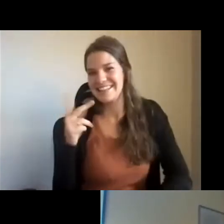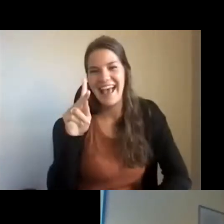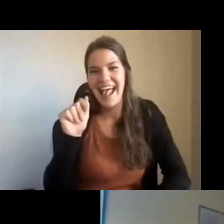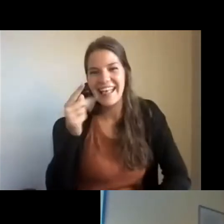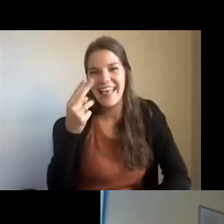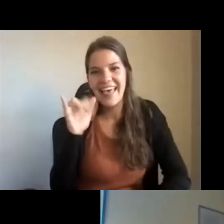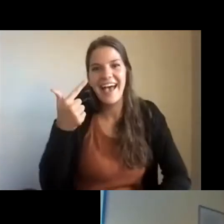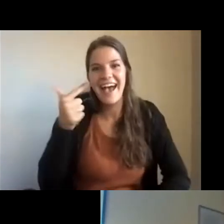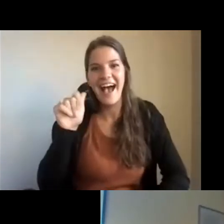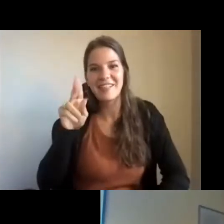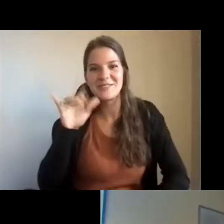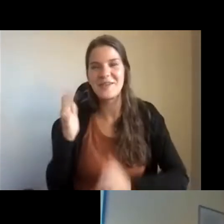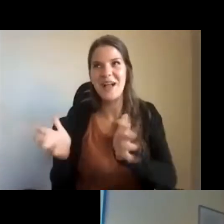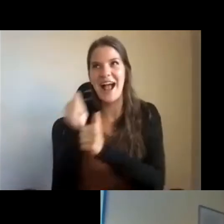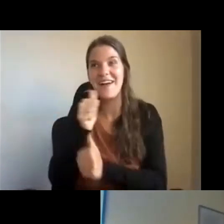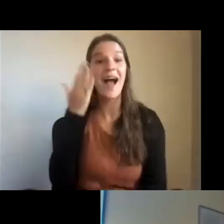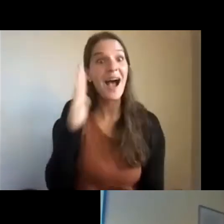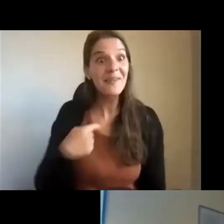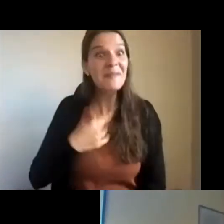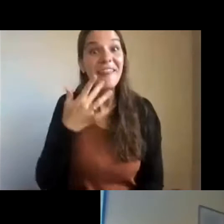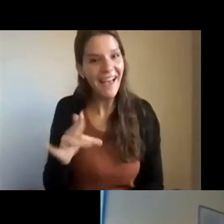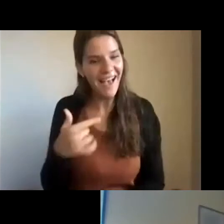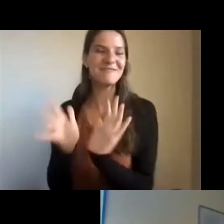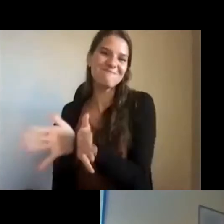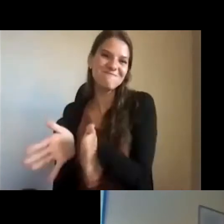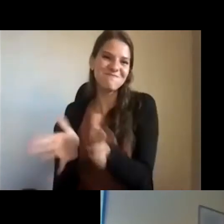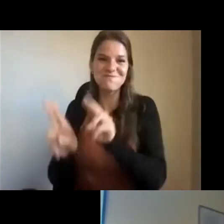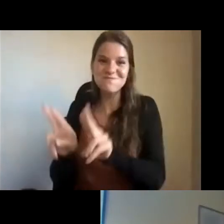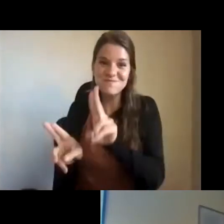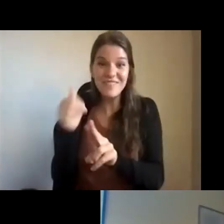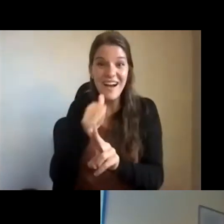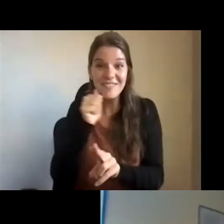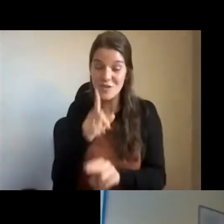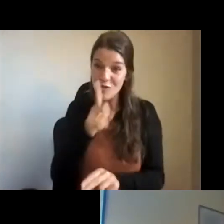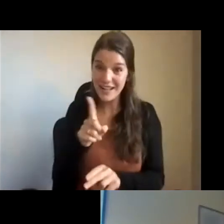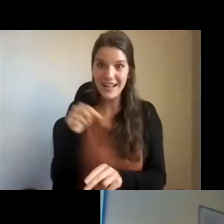I know lucky me, I'm very fortunate. We talk every day this is really a man on man. We're trying